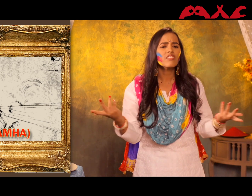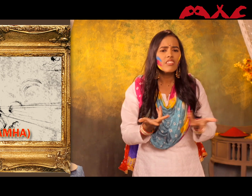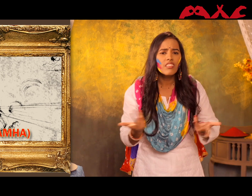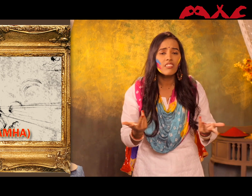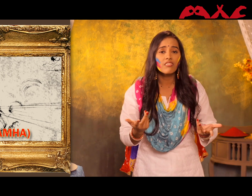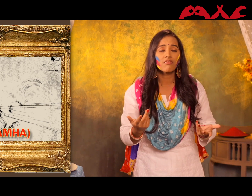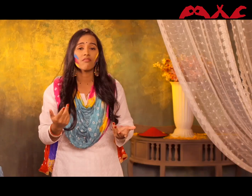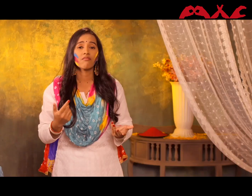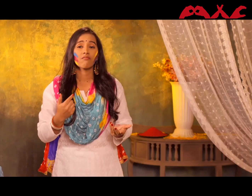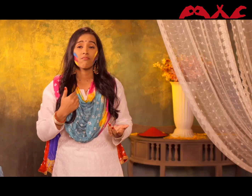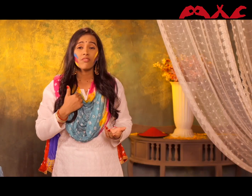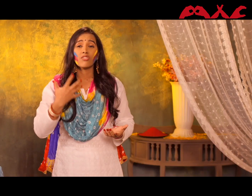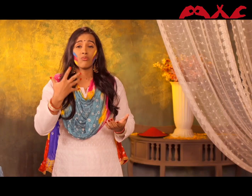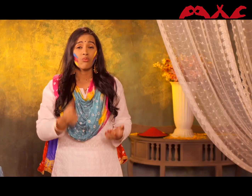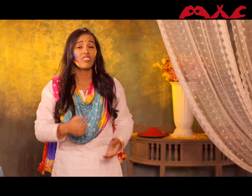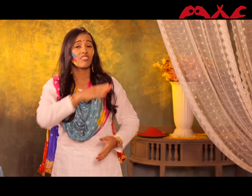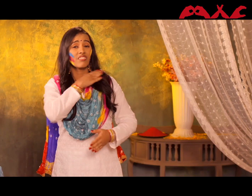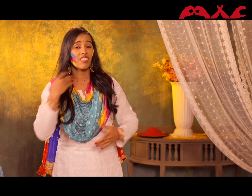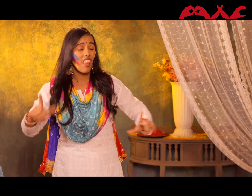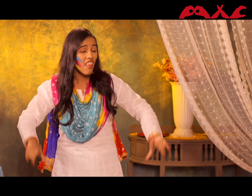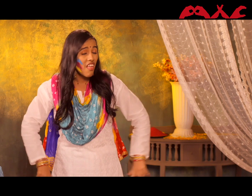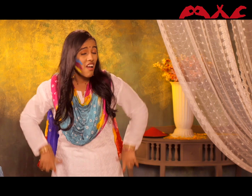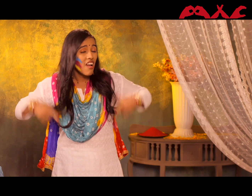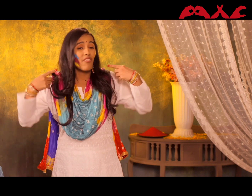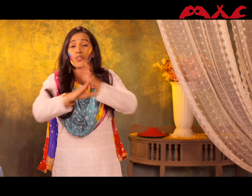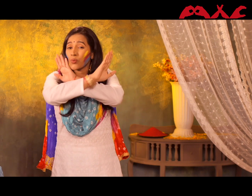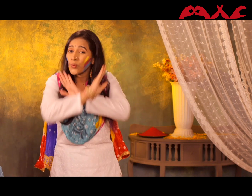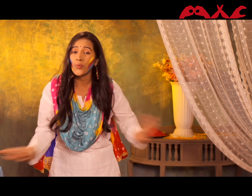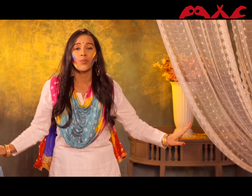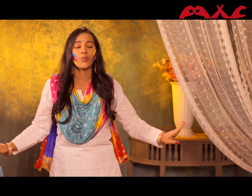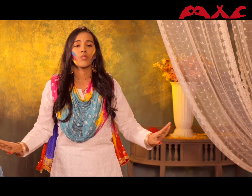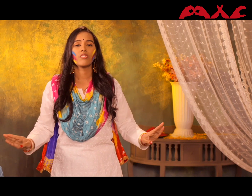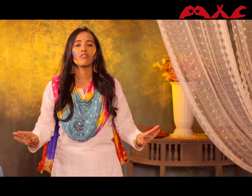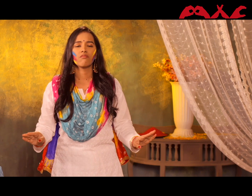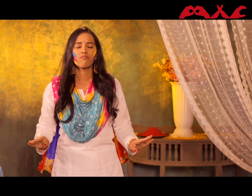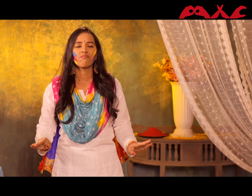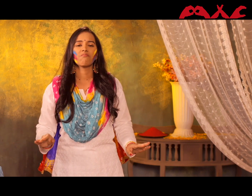God asked him, what did he desire? The king said he doesn't wish to die.